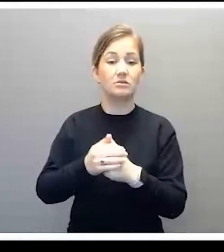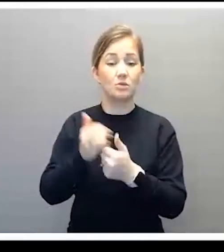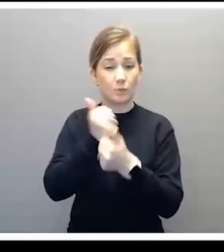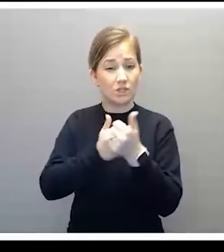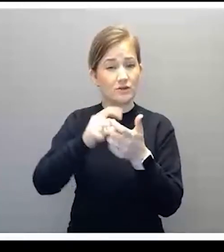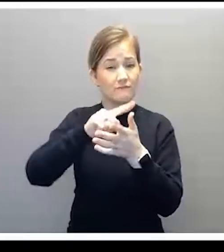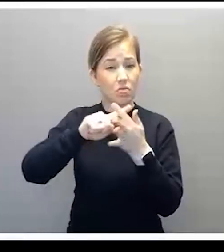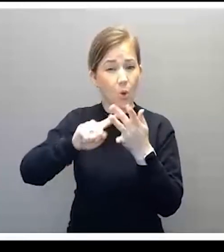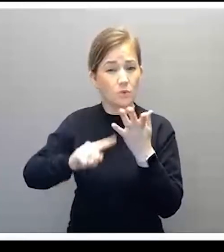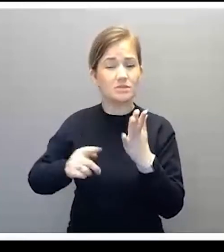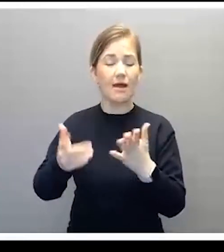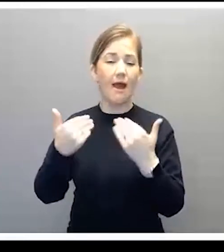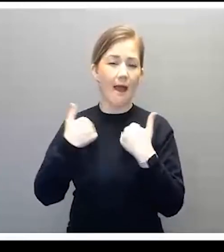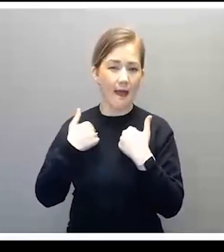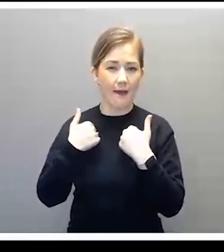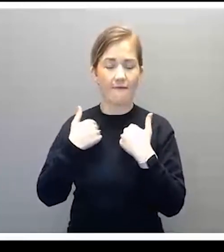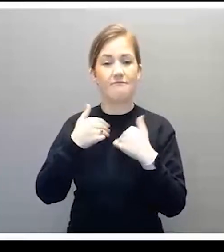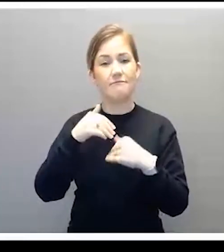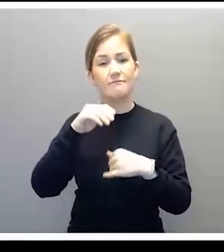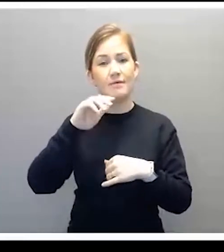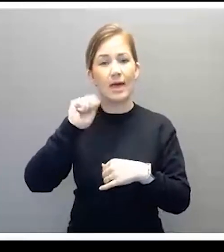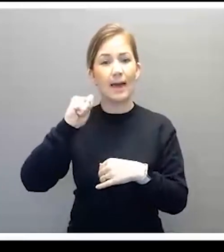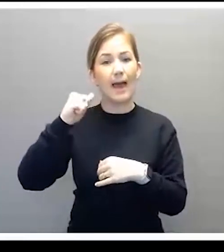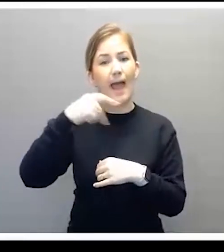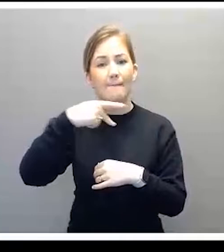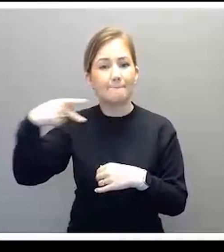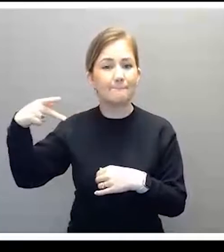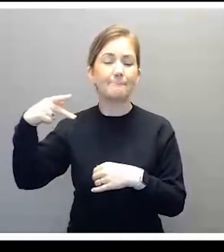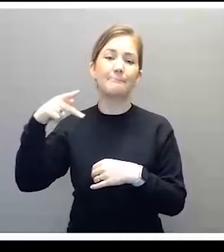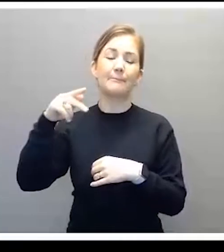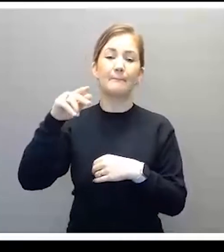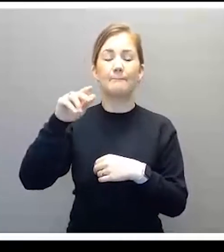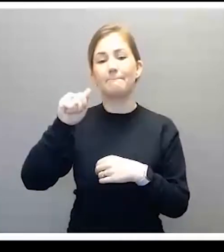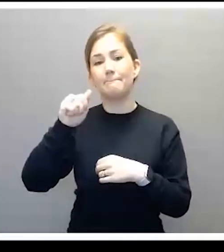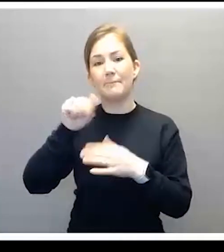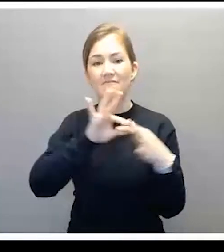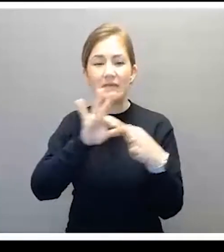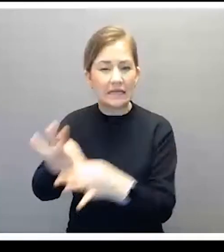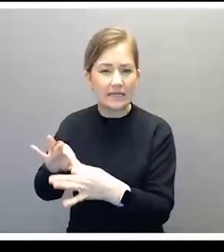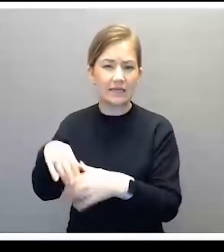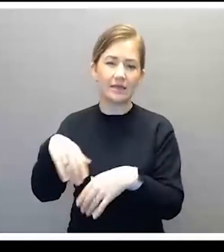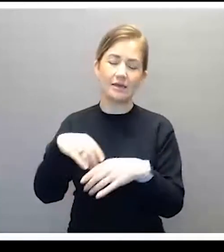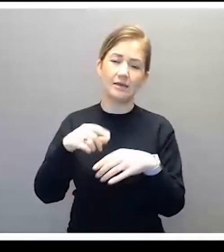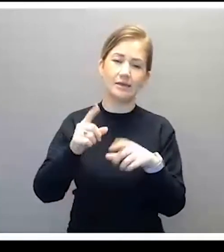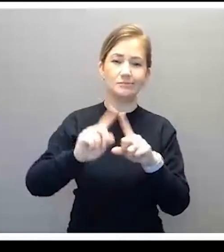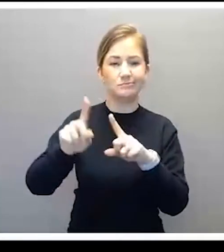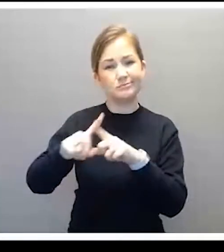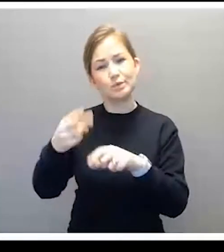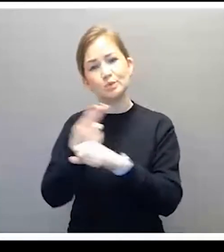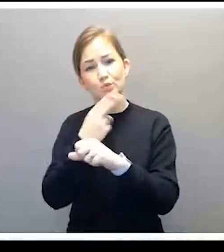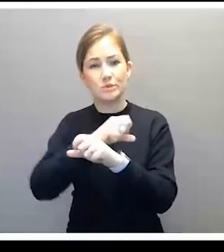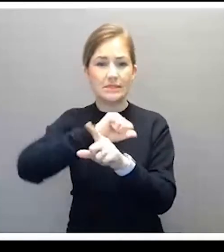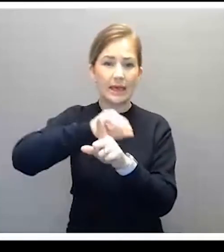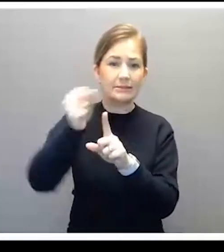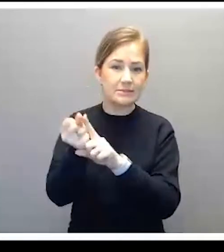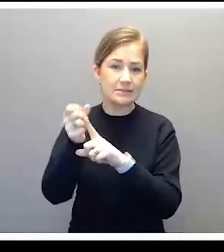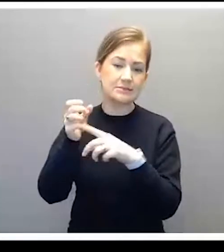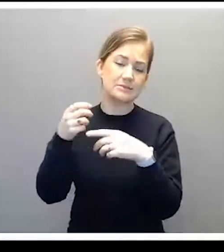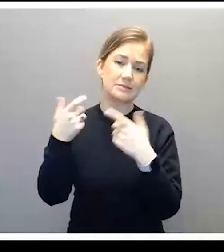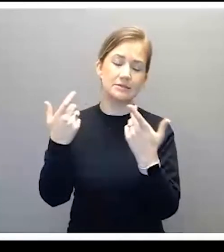And each one of those offerings has like, application affinity, has use cases attached to it,